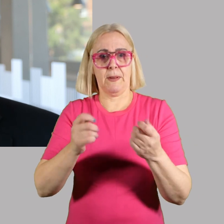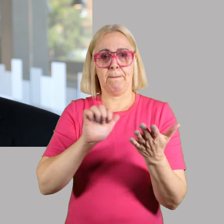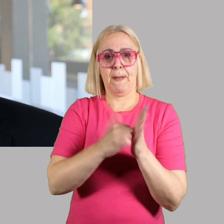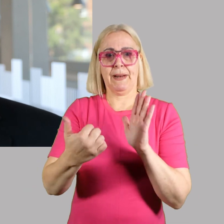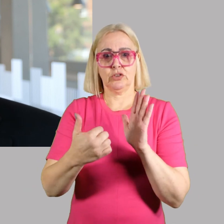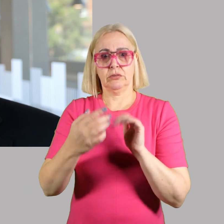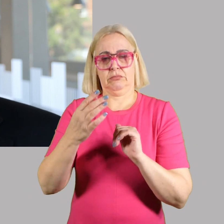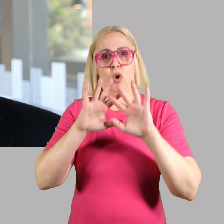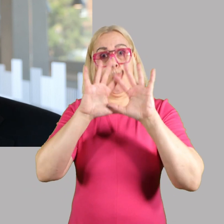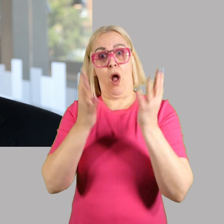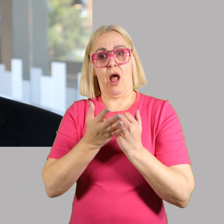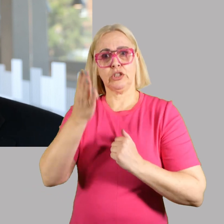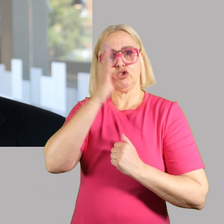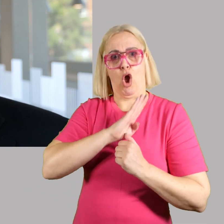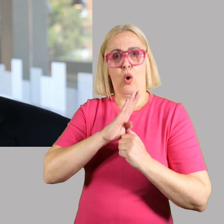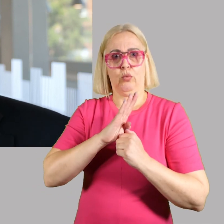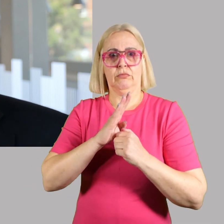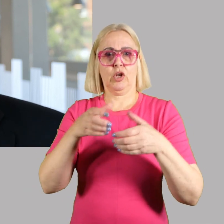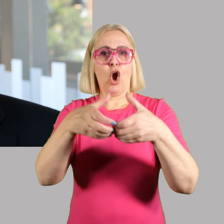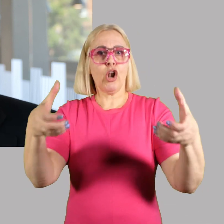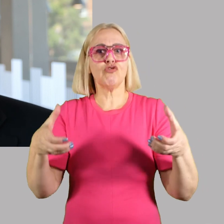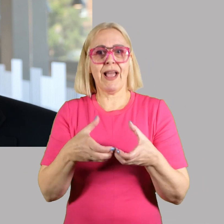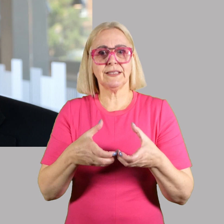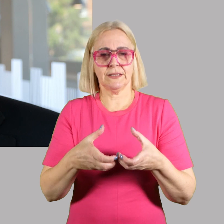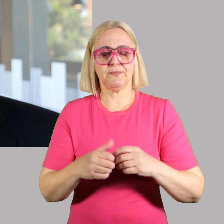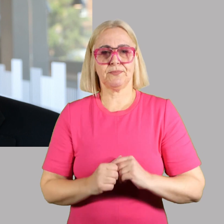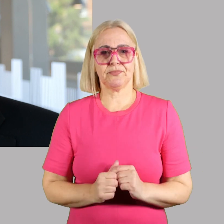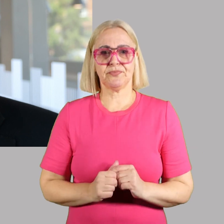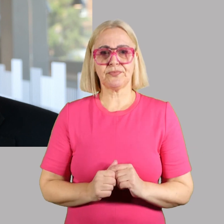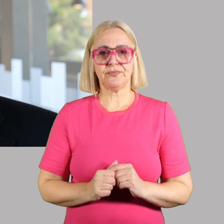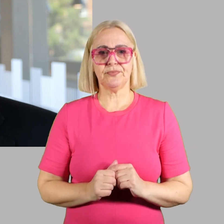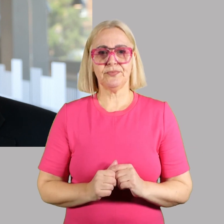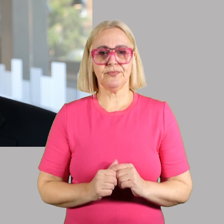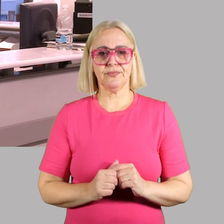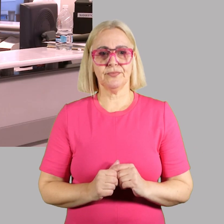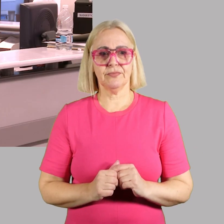and we are extremely pleased now to launch this publication at the World Stroke Congress.